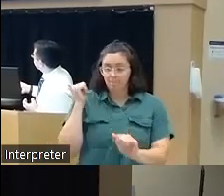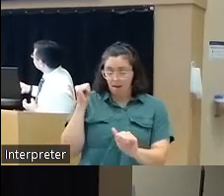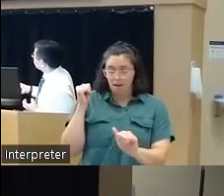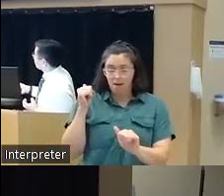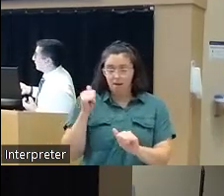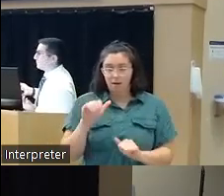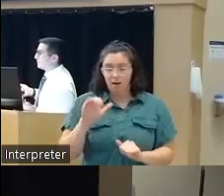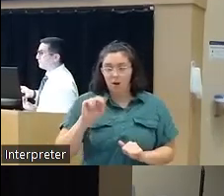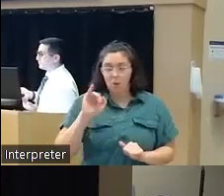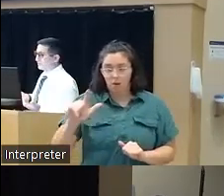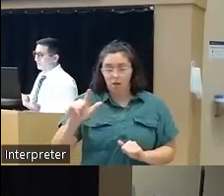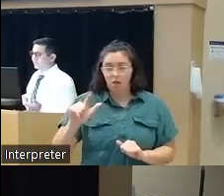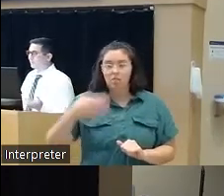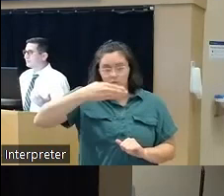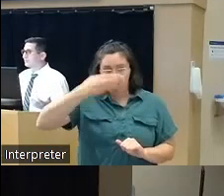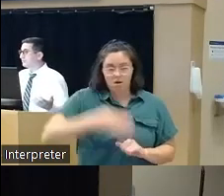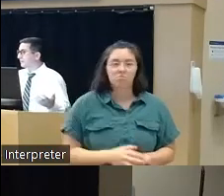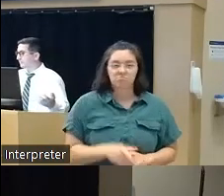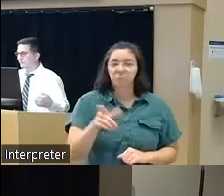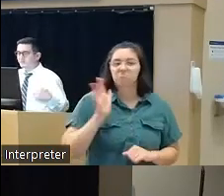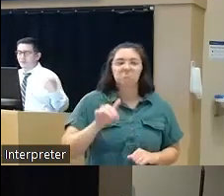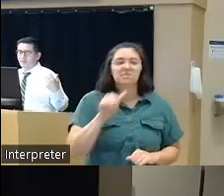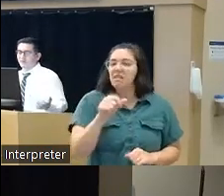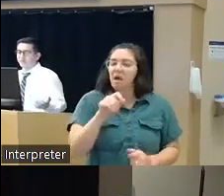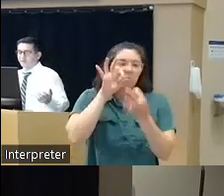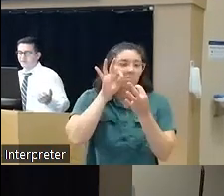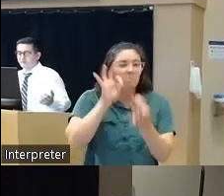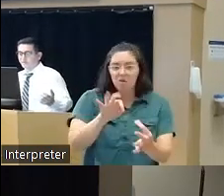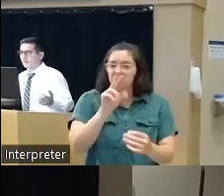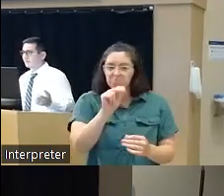model looks like this is a lot better than what we saw before still not perfect we have a device now